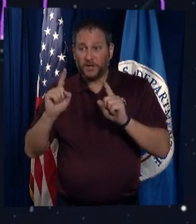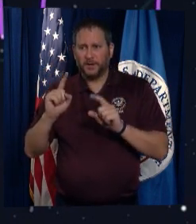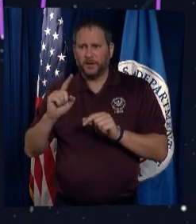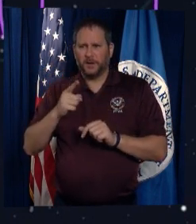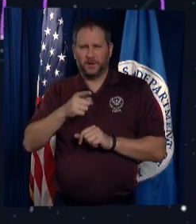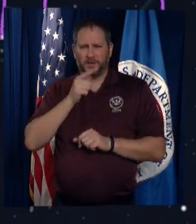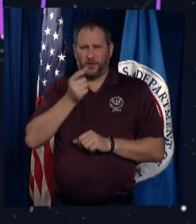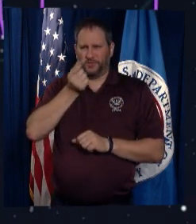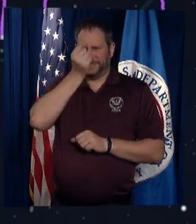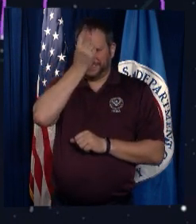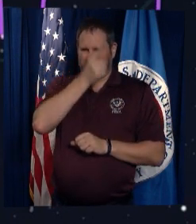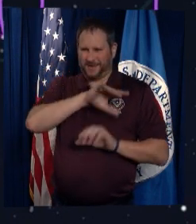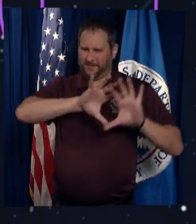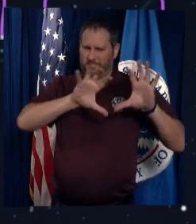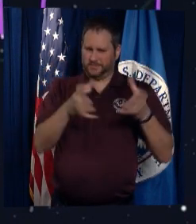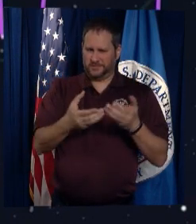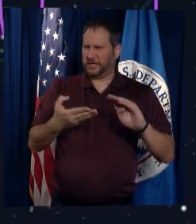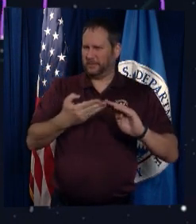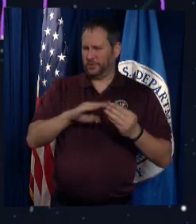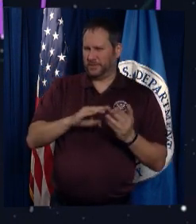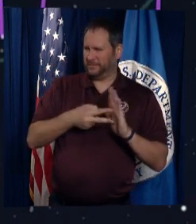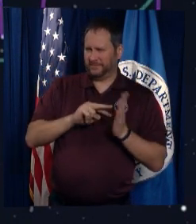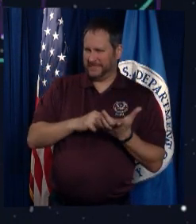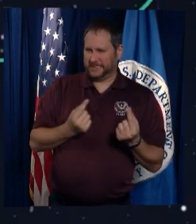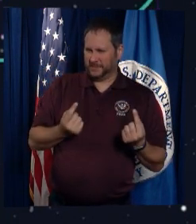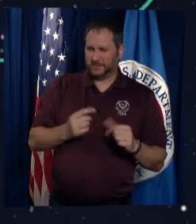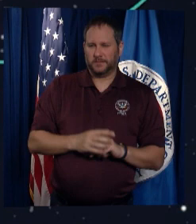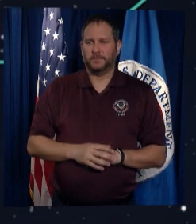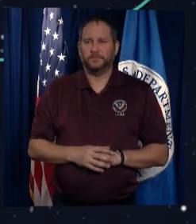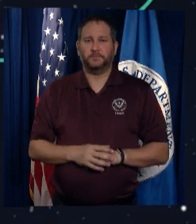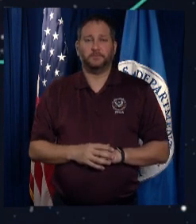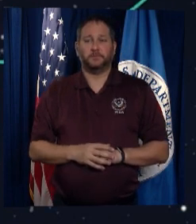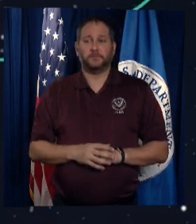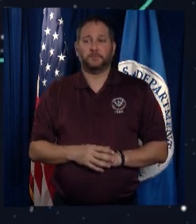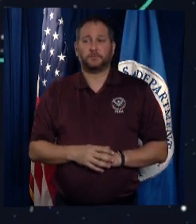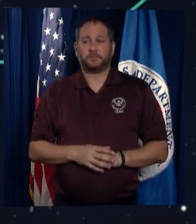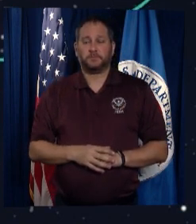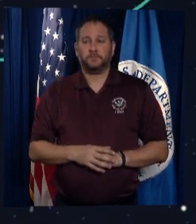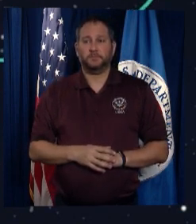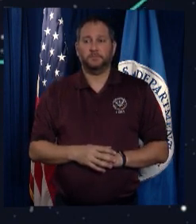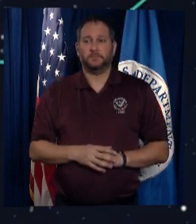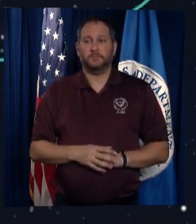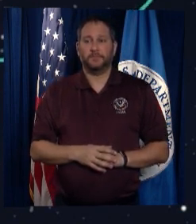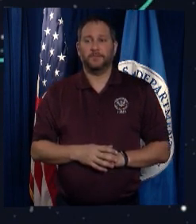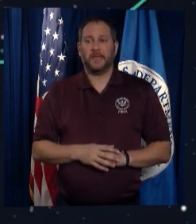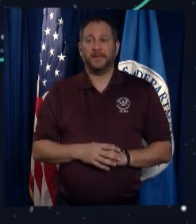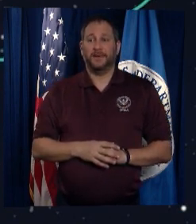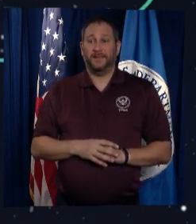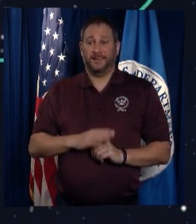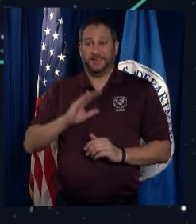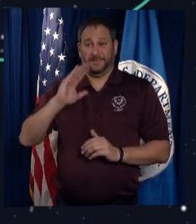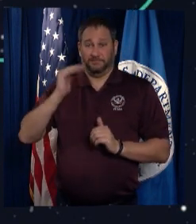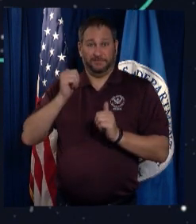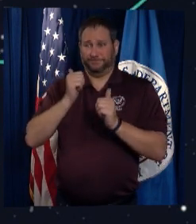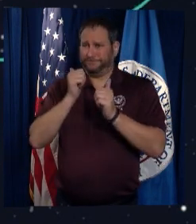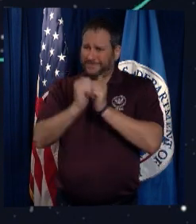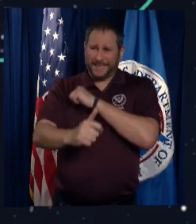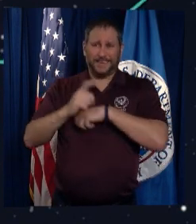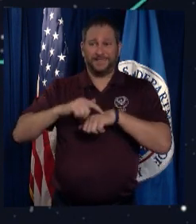response framework that can allow communities to organize themselves, while permitting ICS to function in the government's sphere.